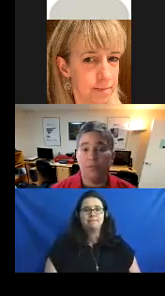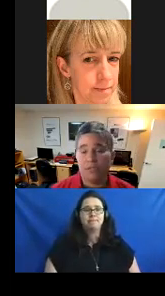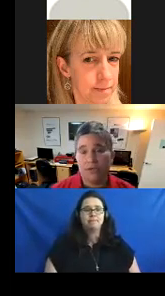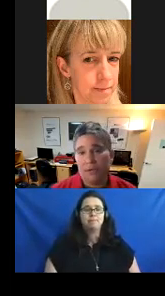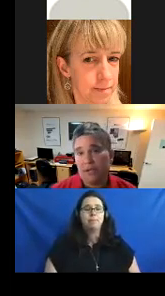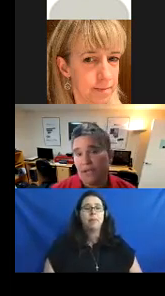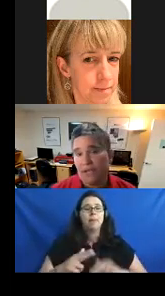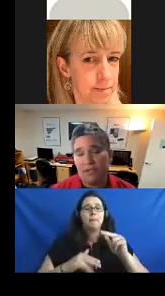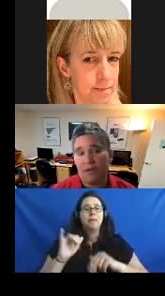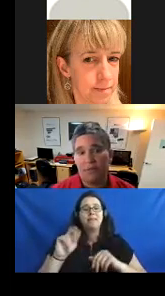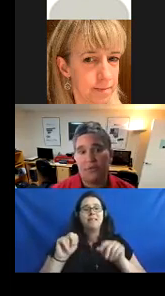BUILT-IN SCREEN MAGNIFICATION SOFTWARE.